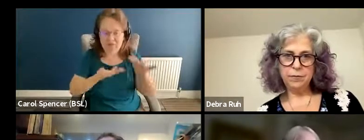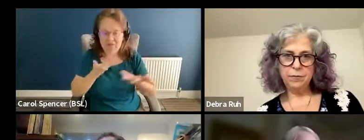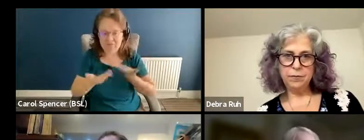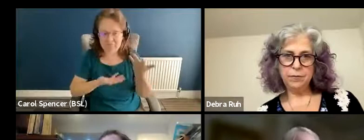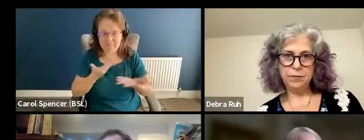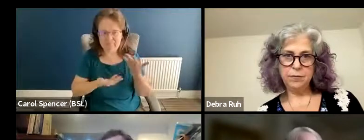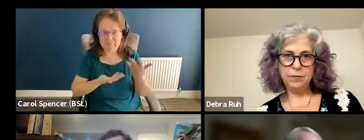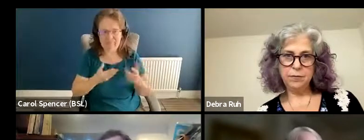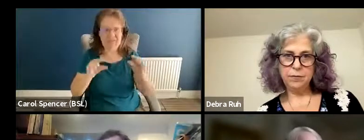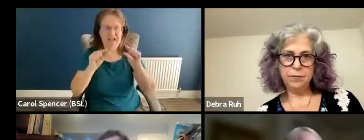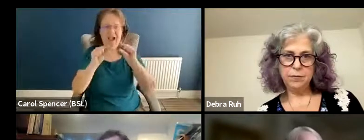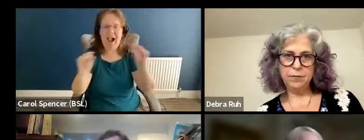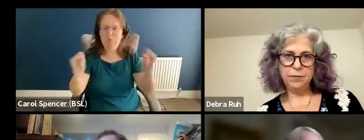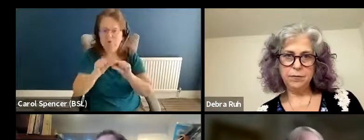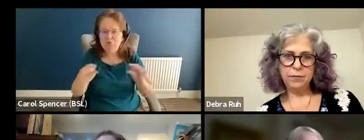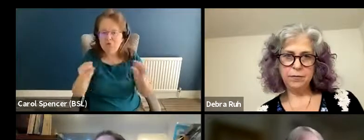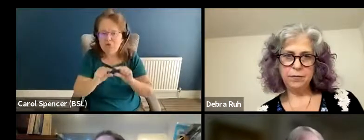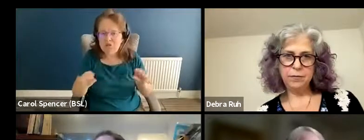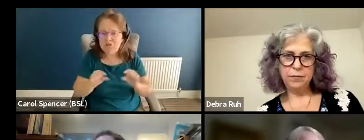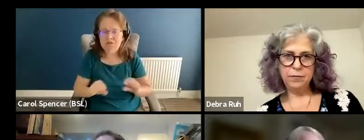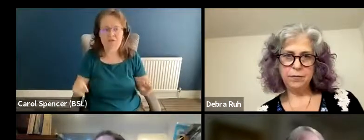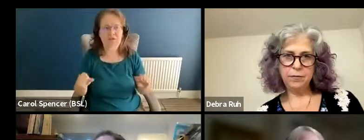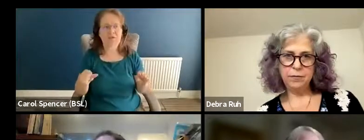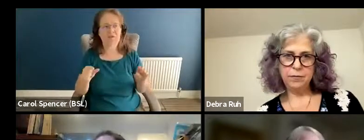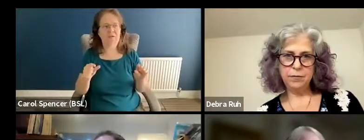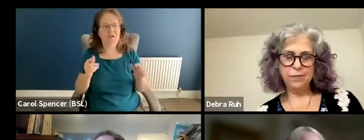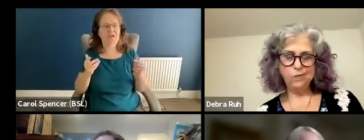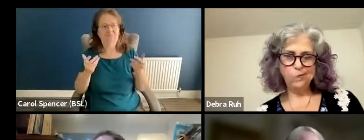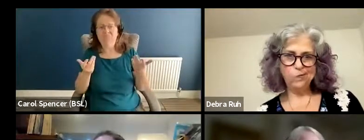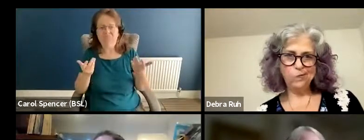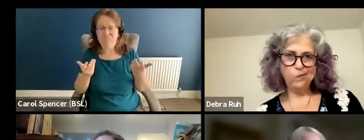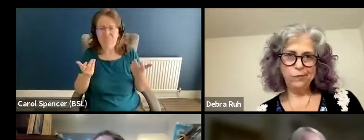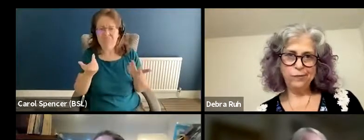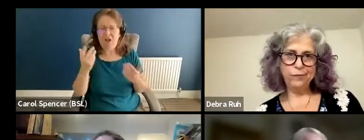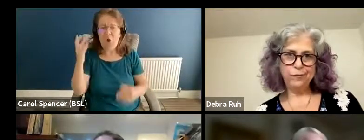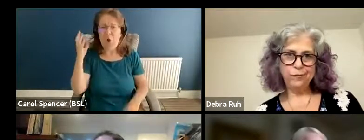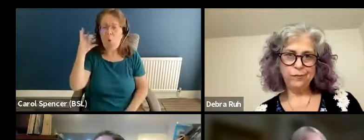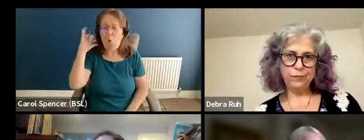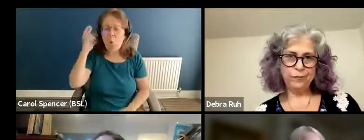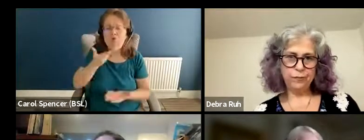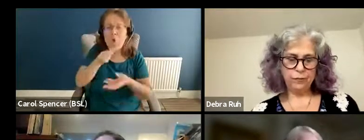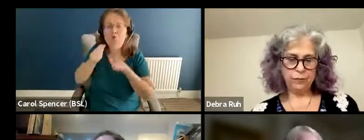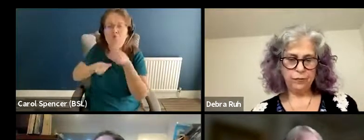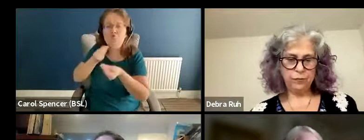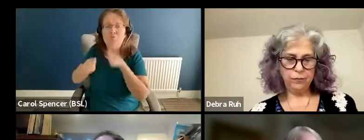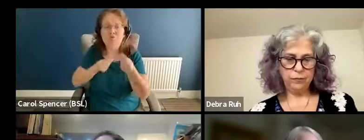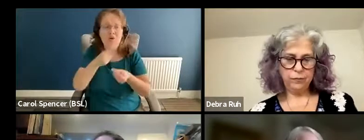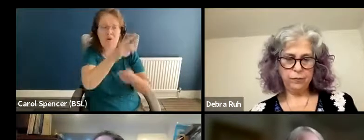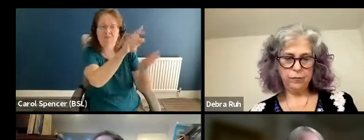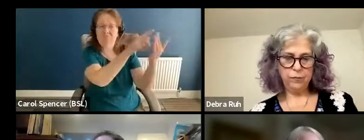captions, even if it's an audio description to something that is written. So there are